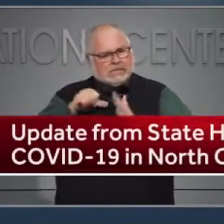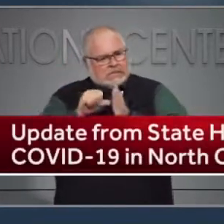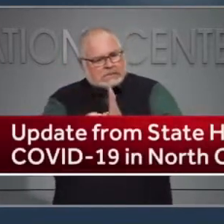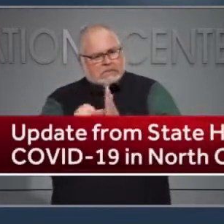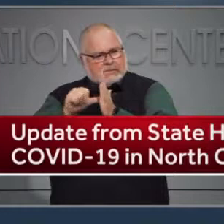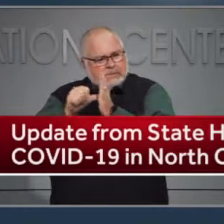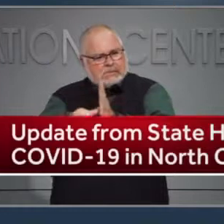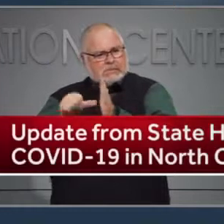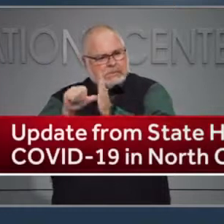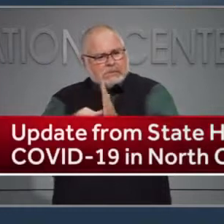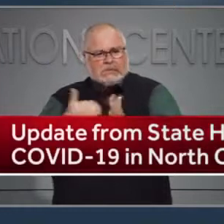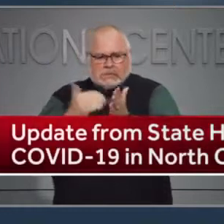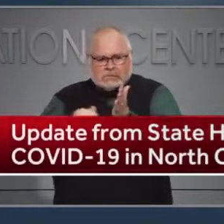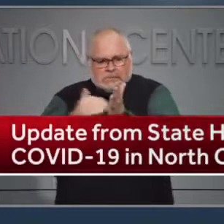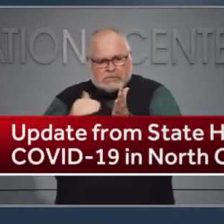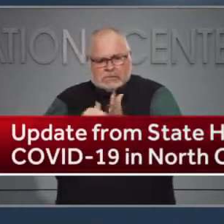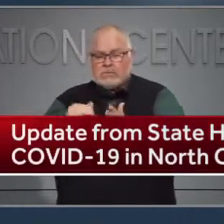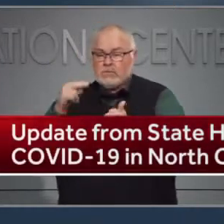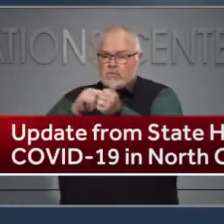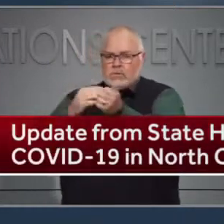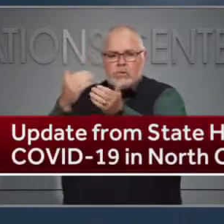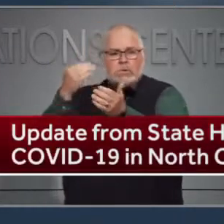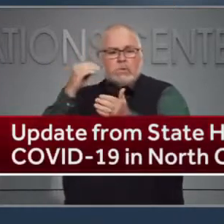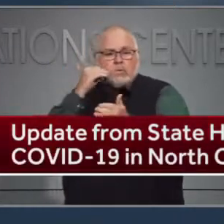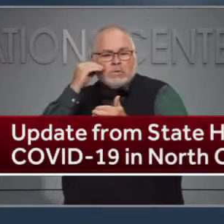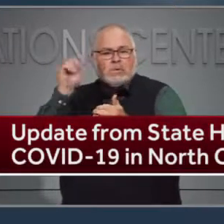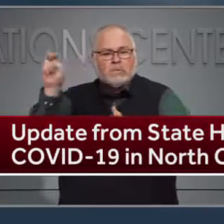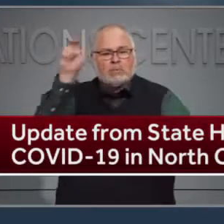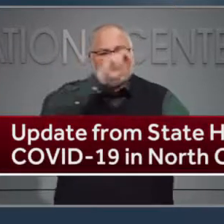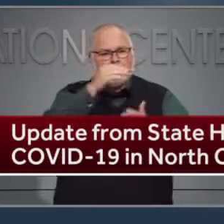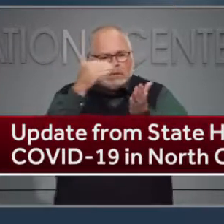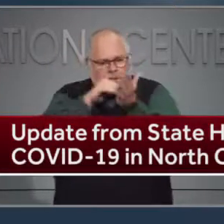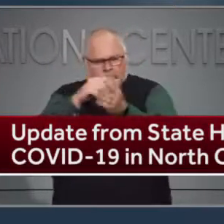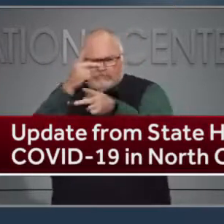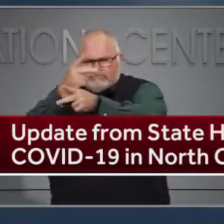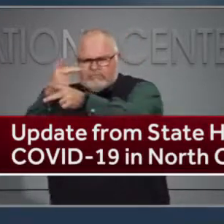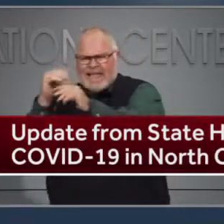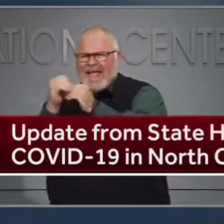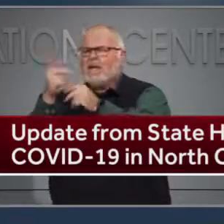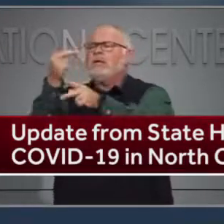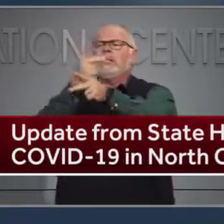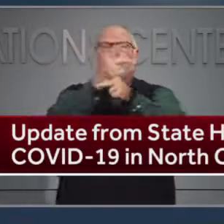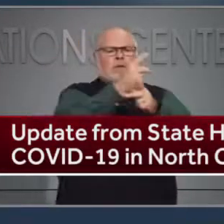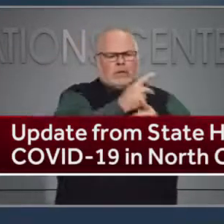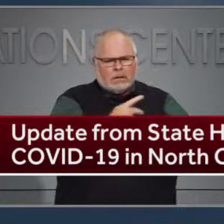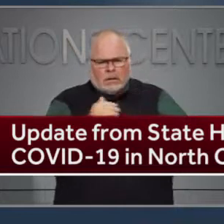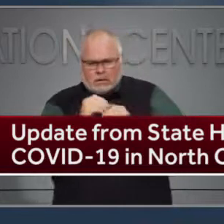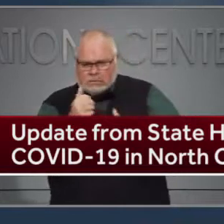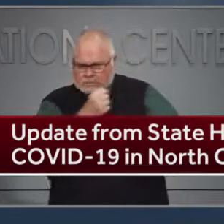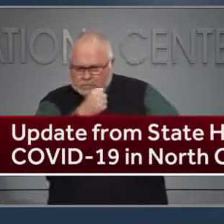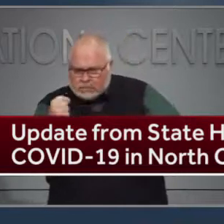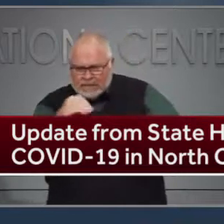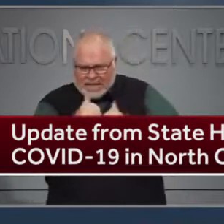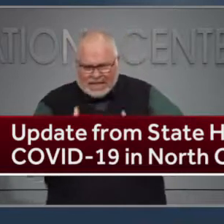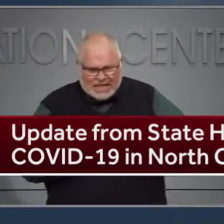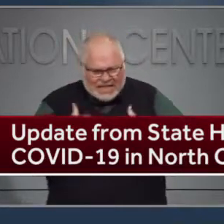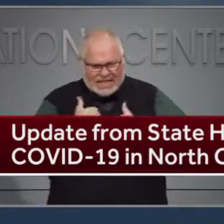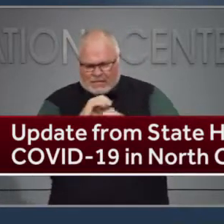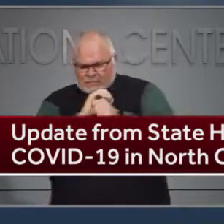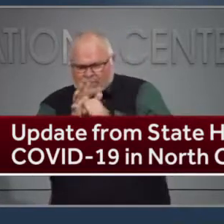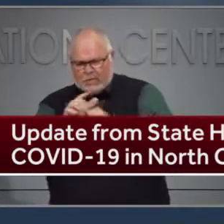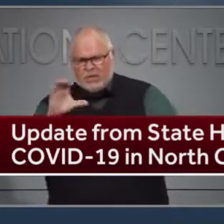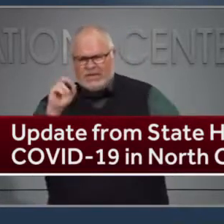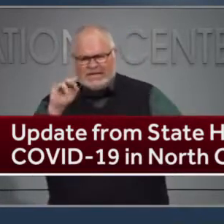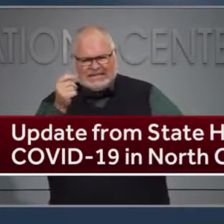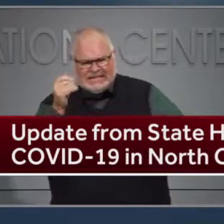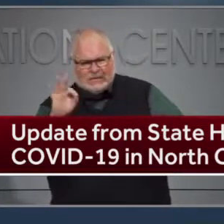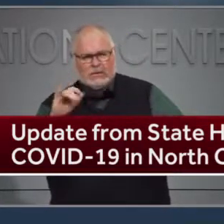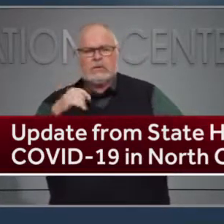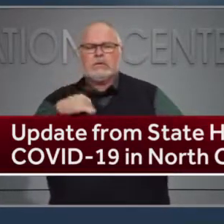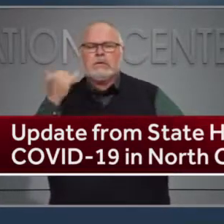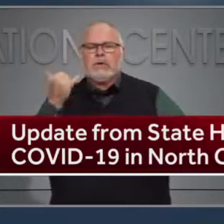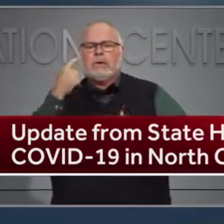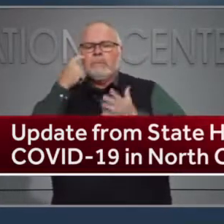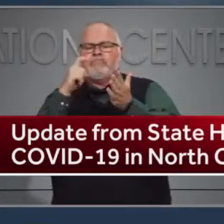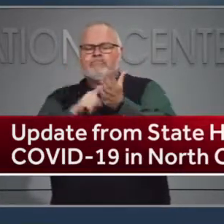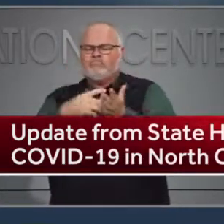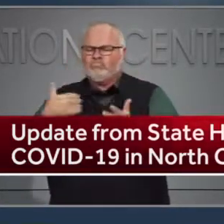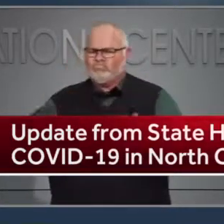WE HAVE WORKED TO SUPPORT, GUIDE, AND HOLD ACCOUNTABLE NURSING HOMES AND THEIR COMMITMENT TO PROTECT RESIDENTS AND STAFF DURING COVID-19.